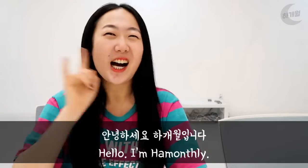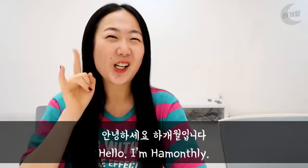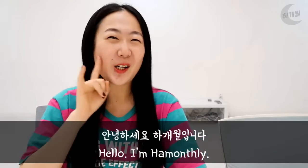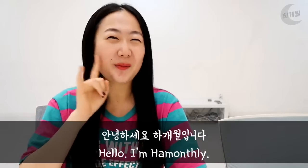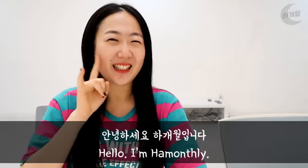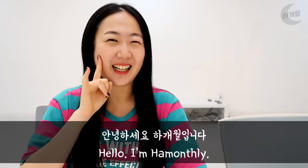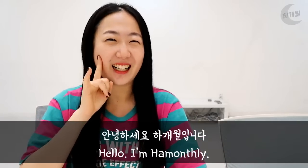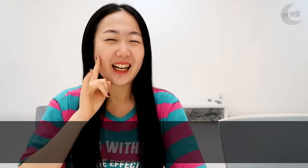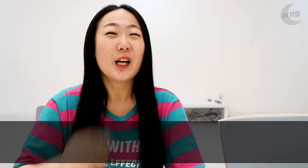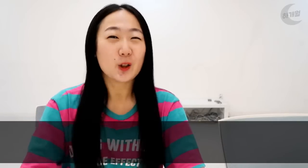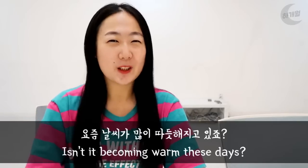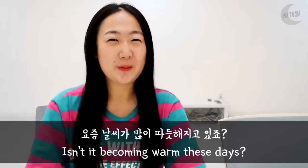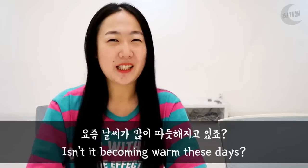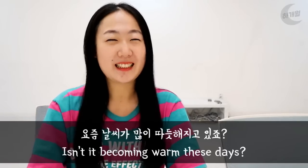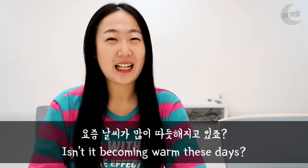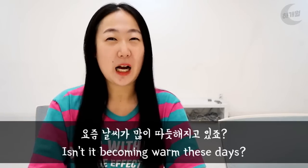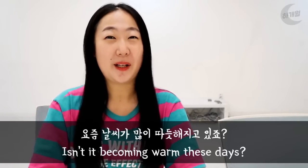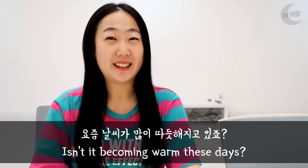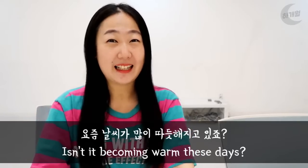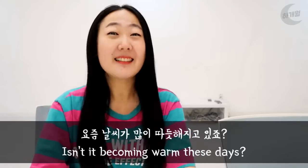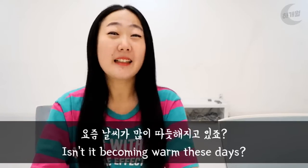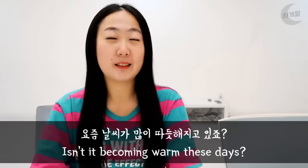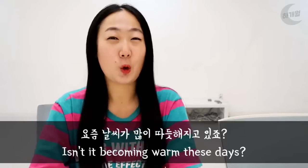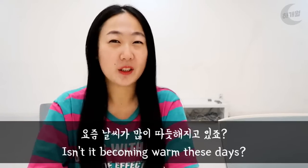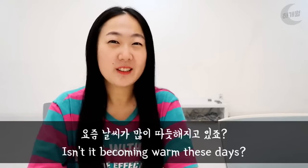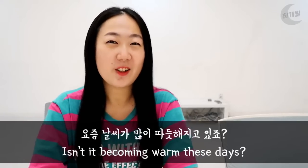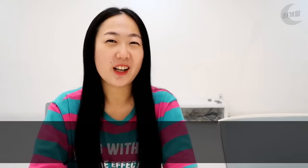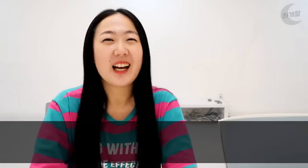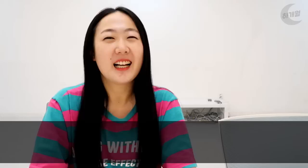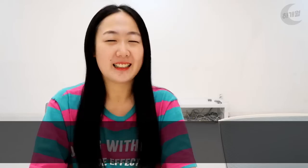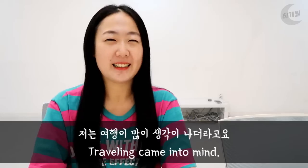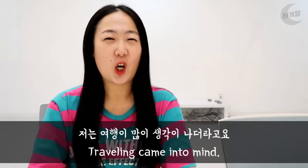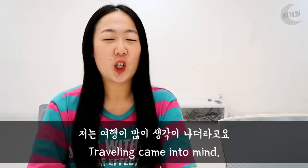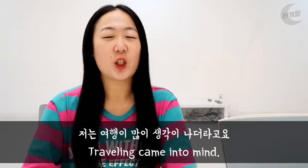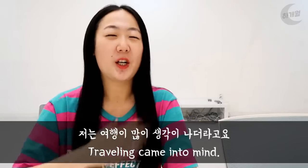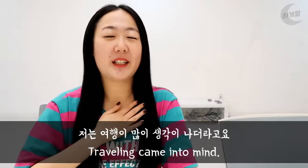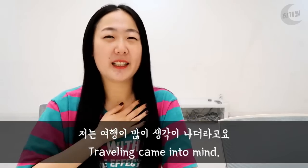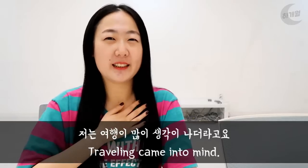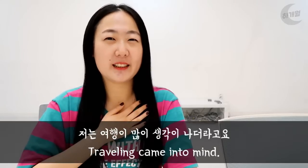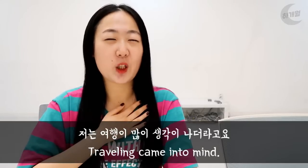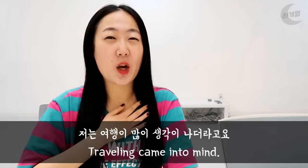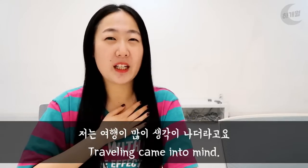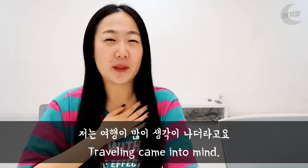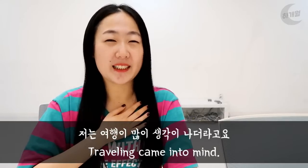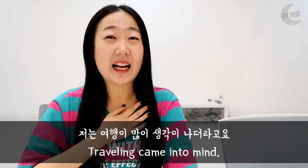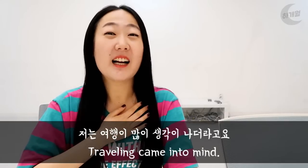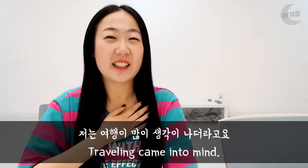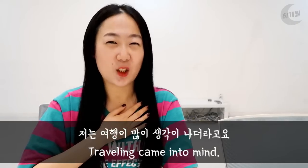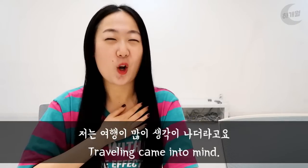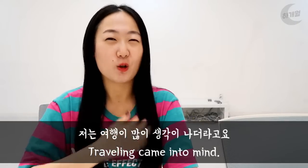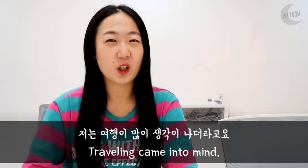Hello. It’s Hamonthly. Isn’t it becoming warm these days? Traveling came into mind.